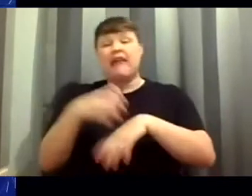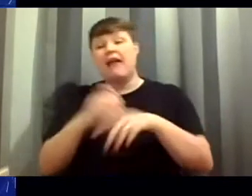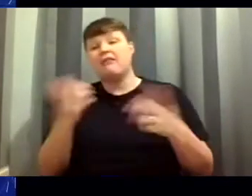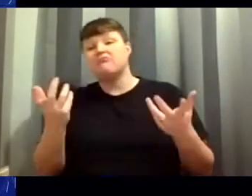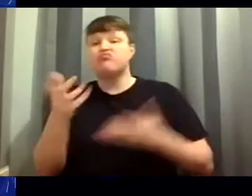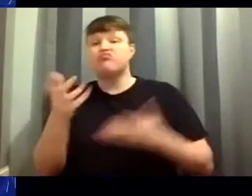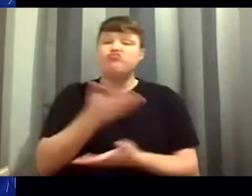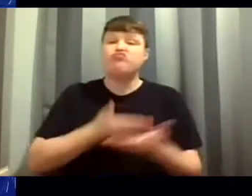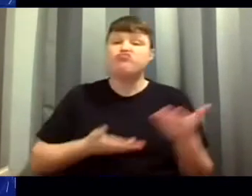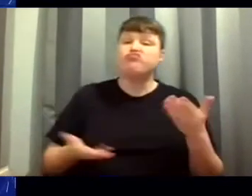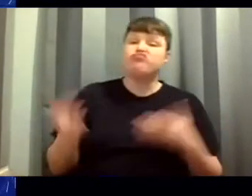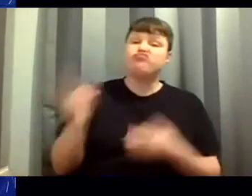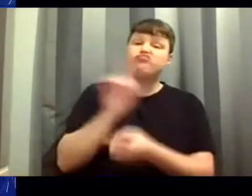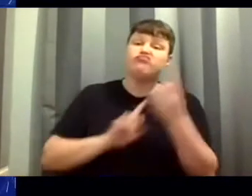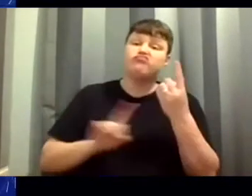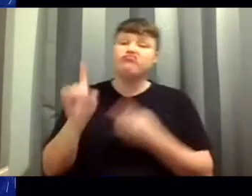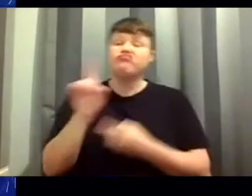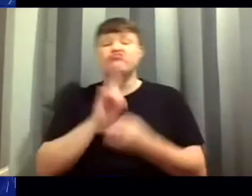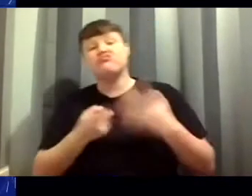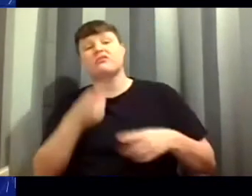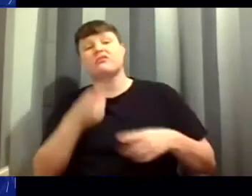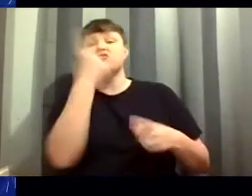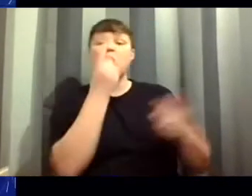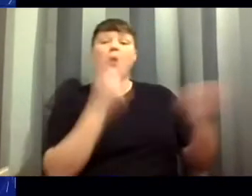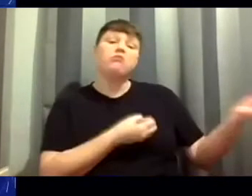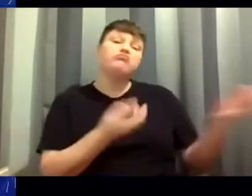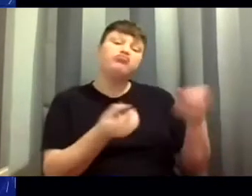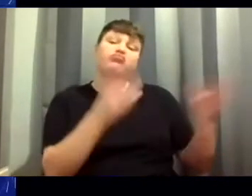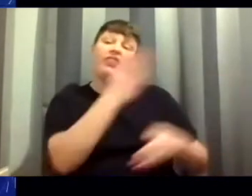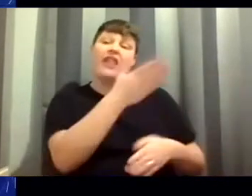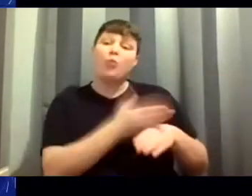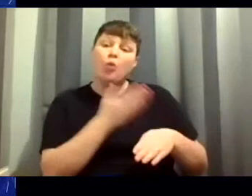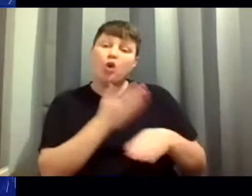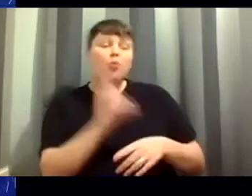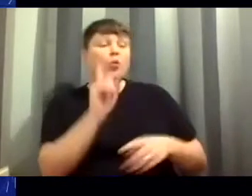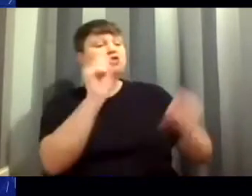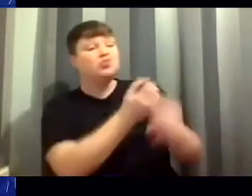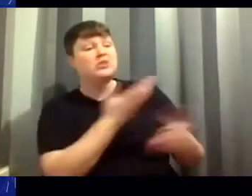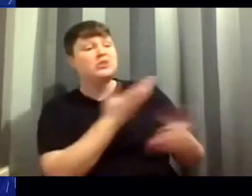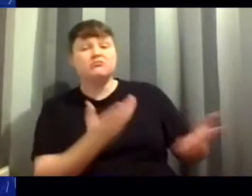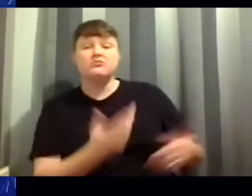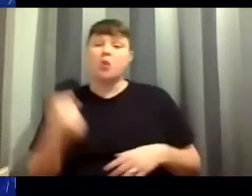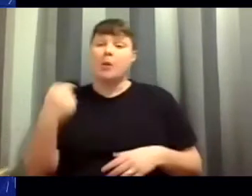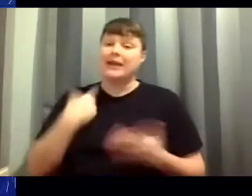where someone gives a brief talk on their work and what they're up to. So, that happened to